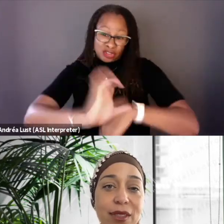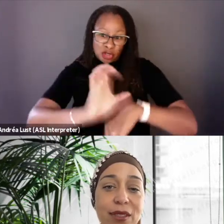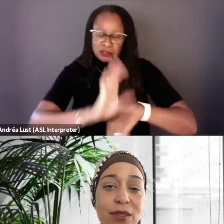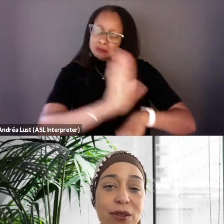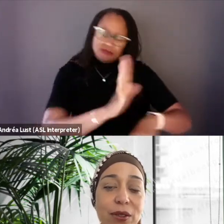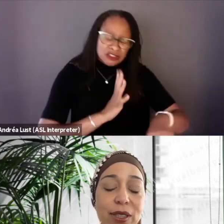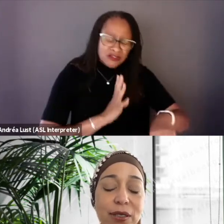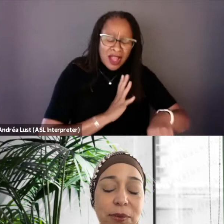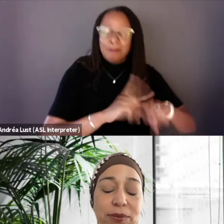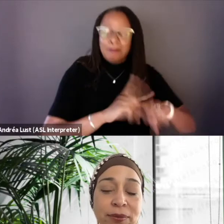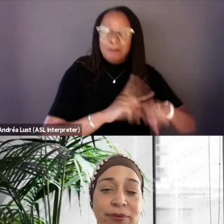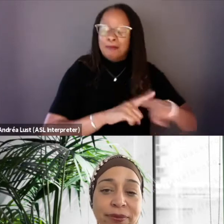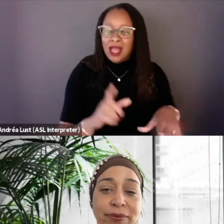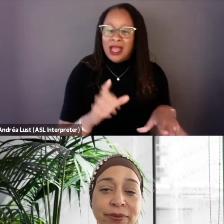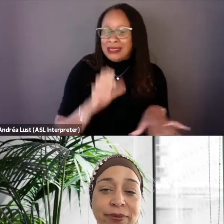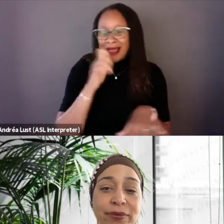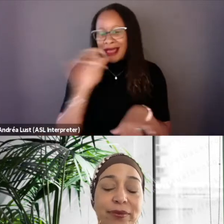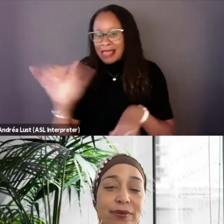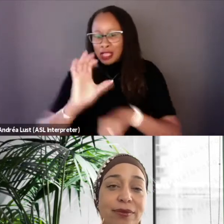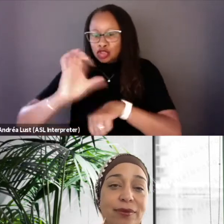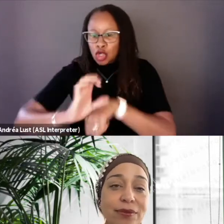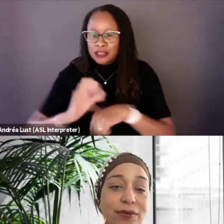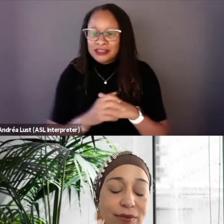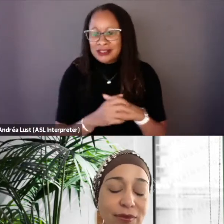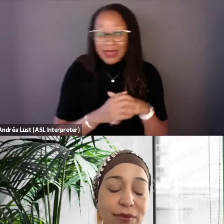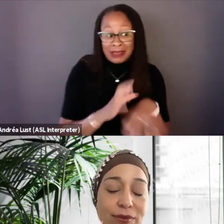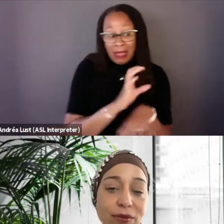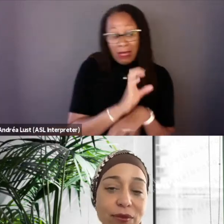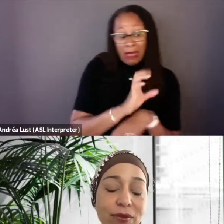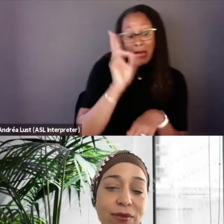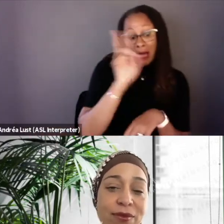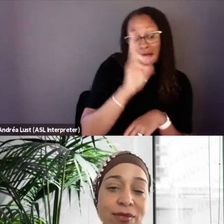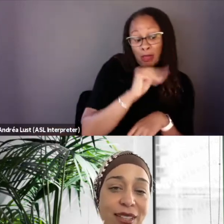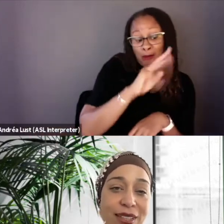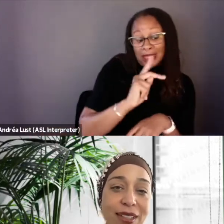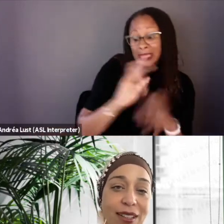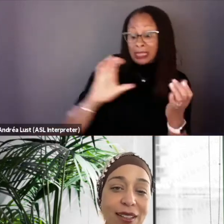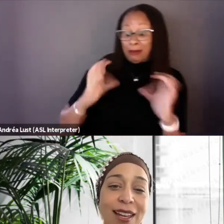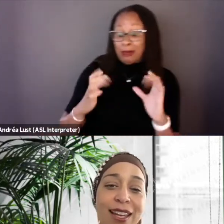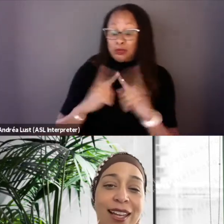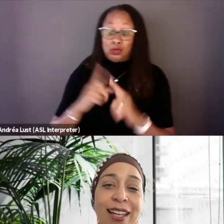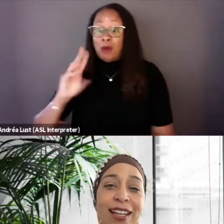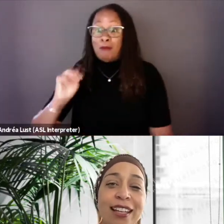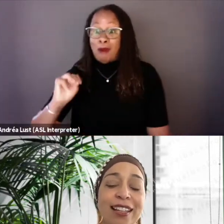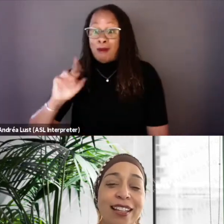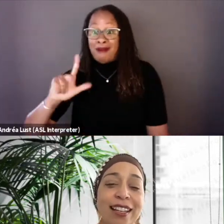with uncle mix versus Michael the king. You know, those things that we see- Address all your letters to Larry Wilmore.